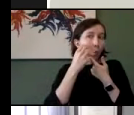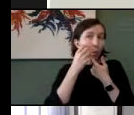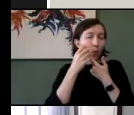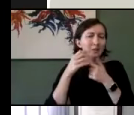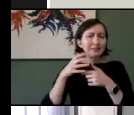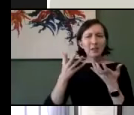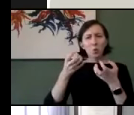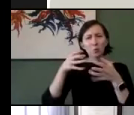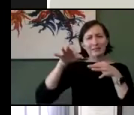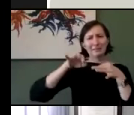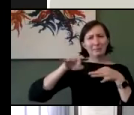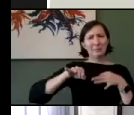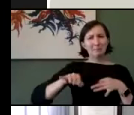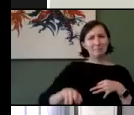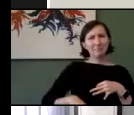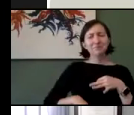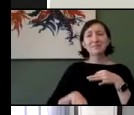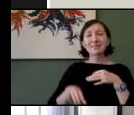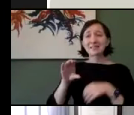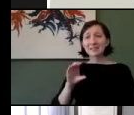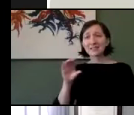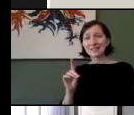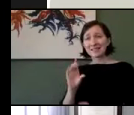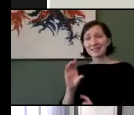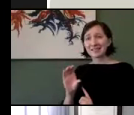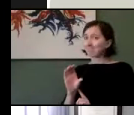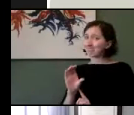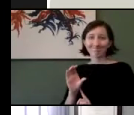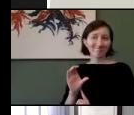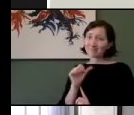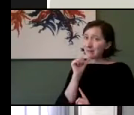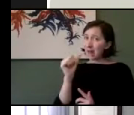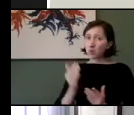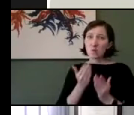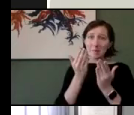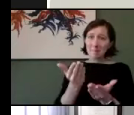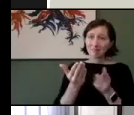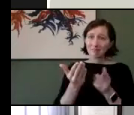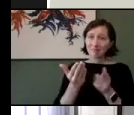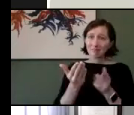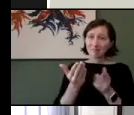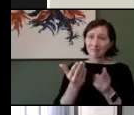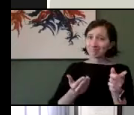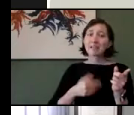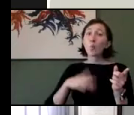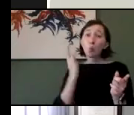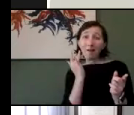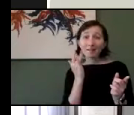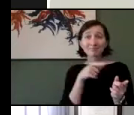The CDC does not recommend using masks with exhalation valves or vents because this type of mask